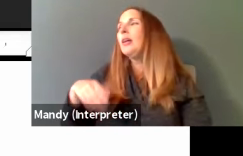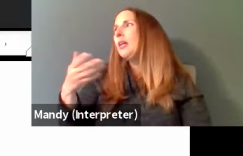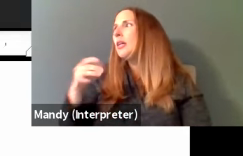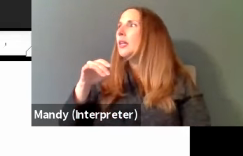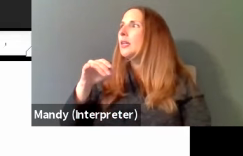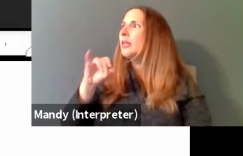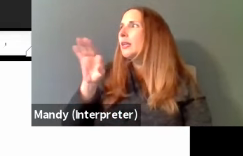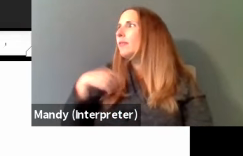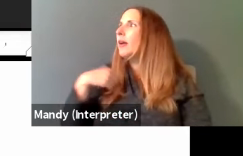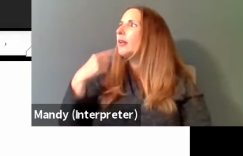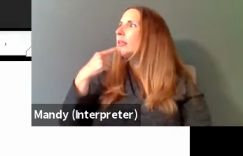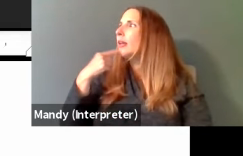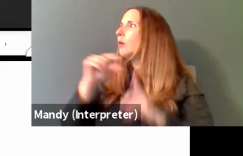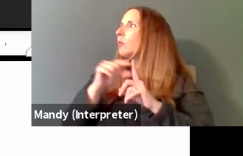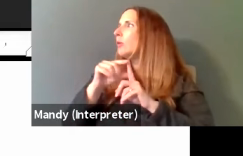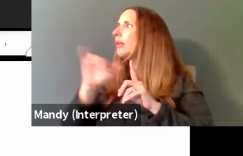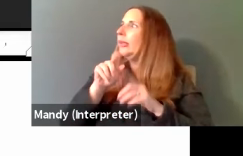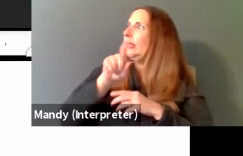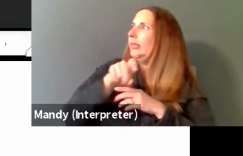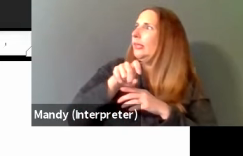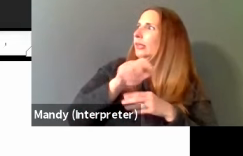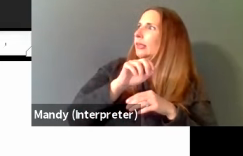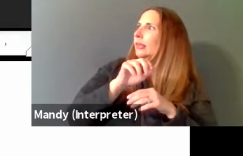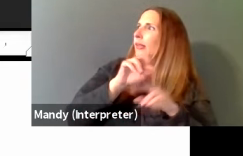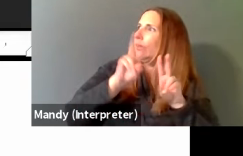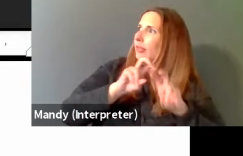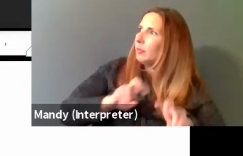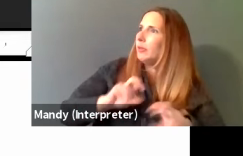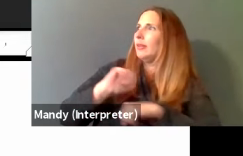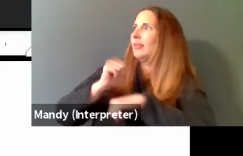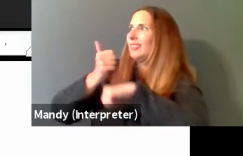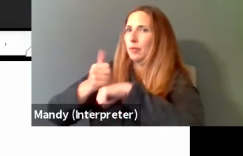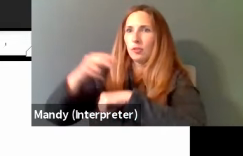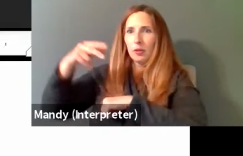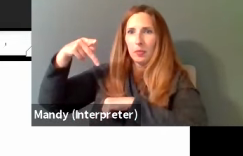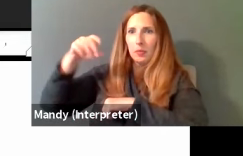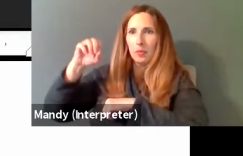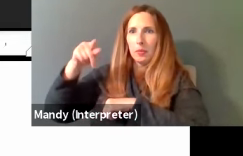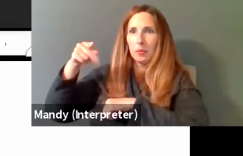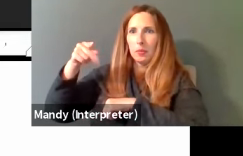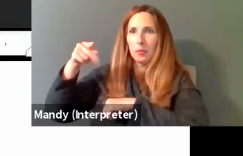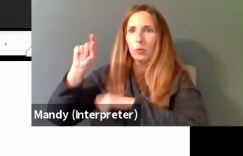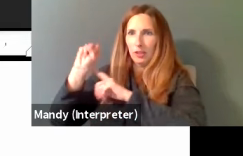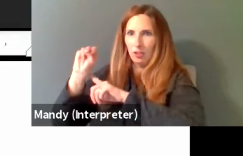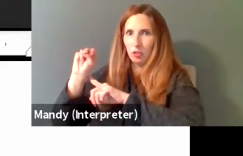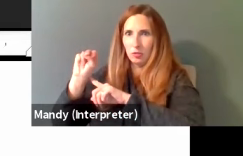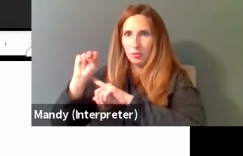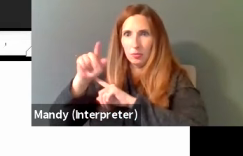and establishing a population of stakeholders that should be ringing like your ears should be ringing